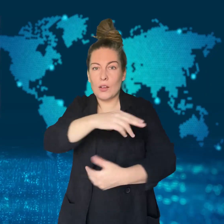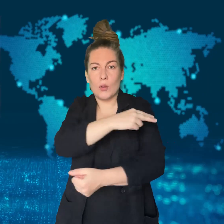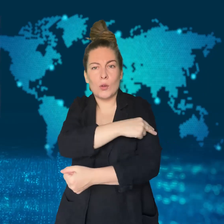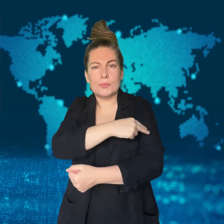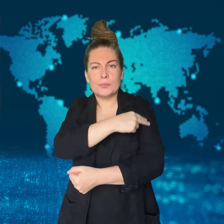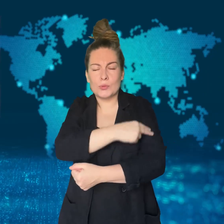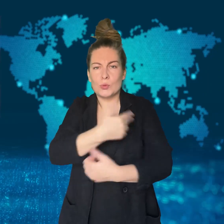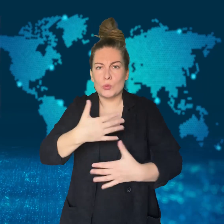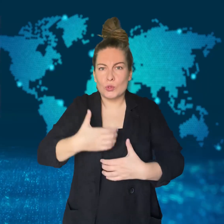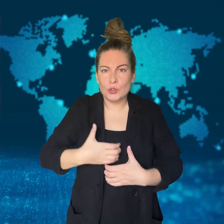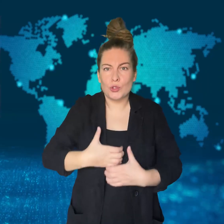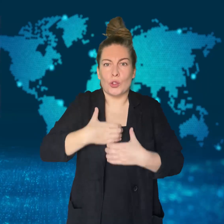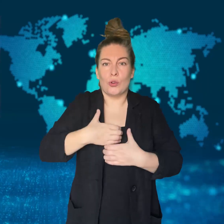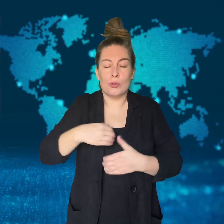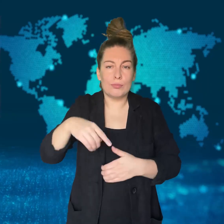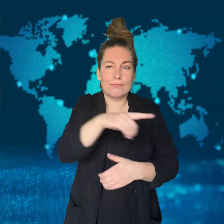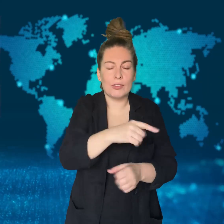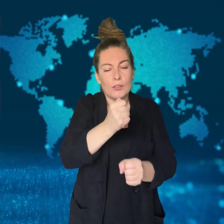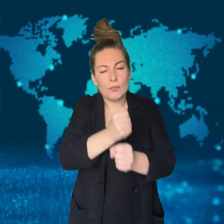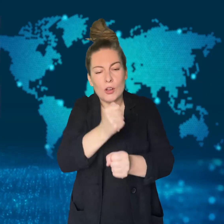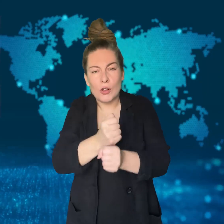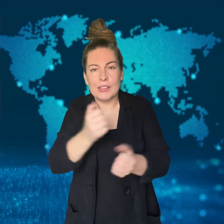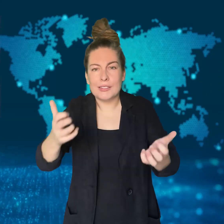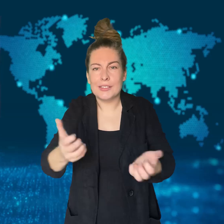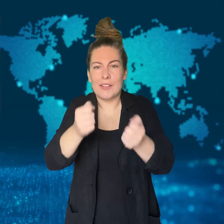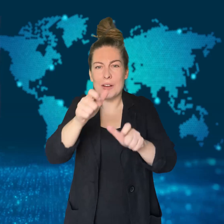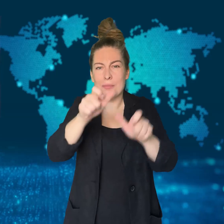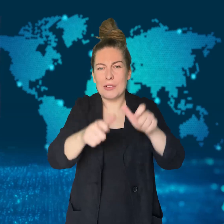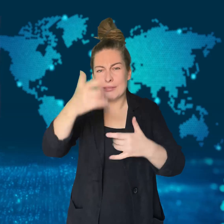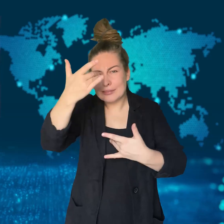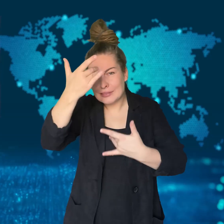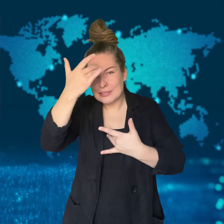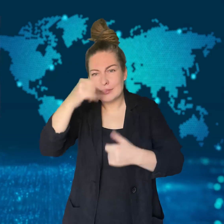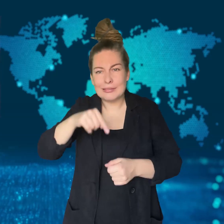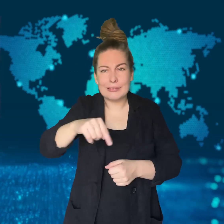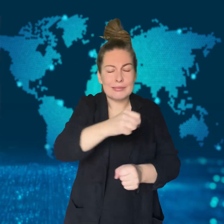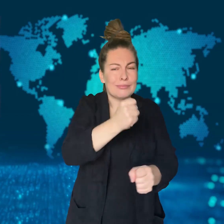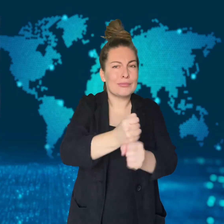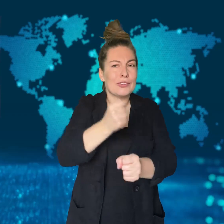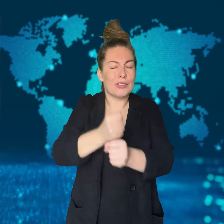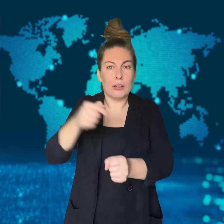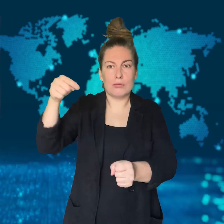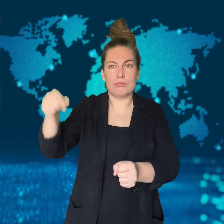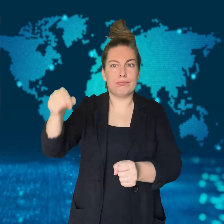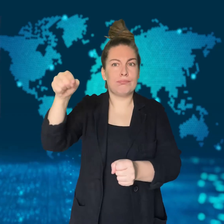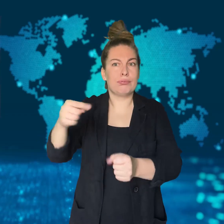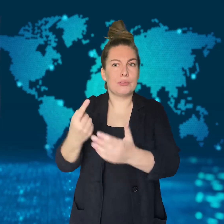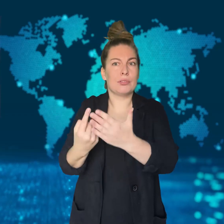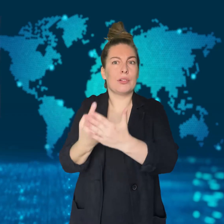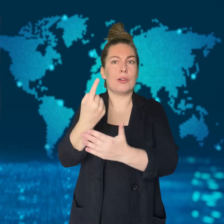They hit the main camp as well as the central market